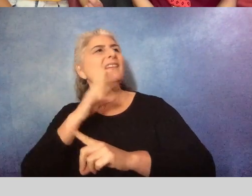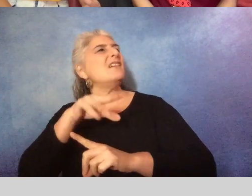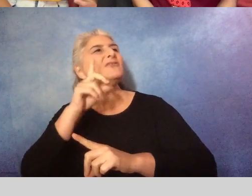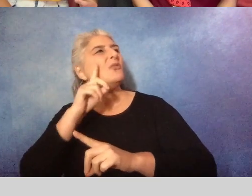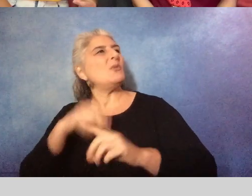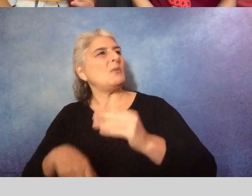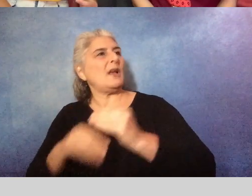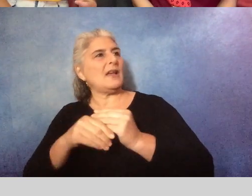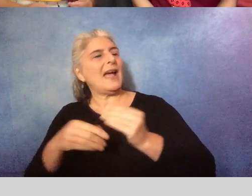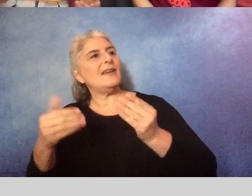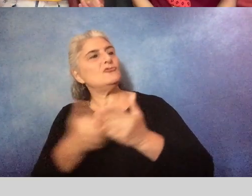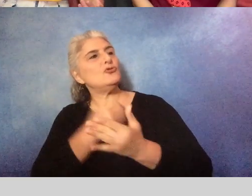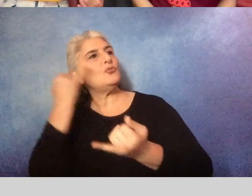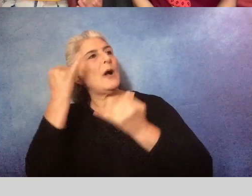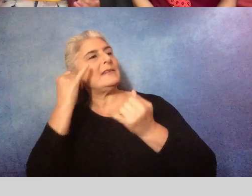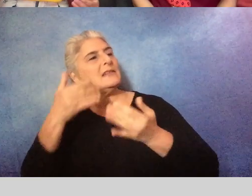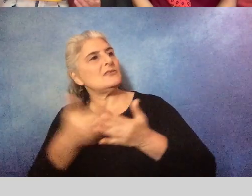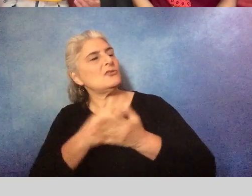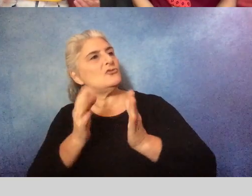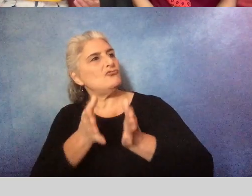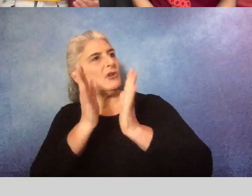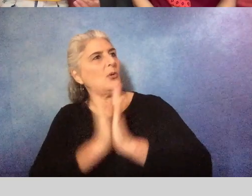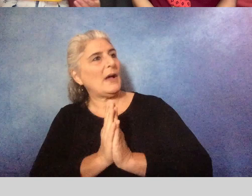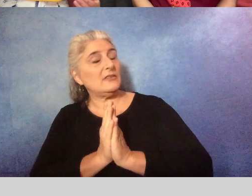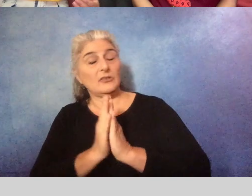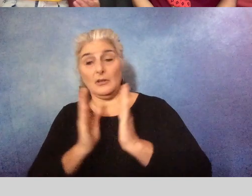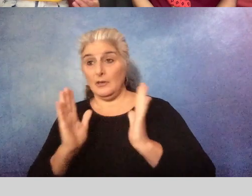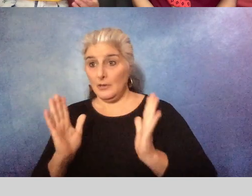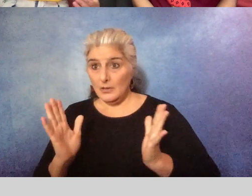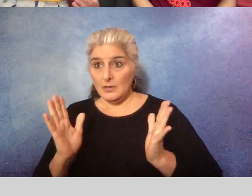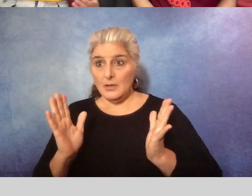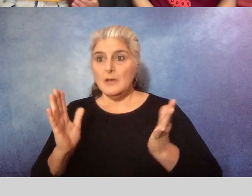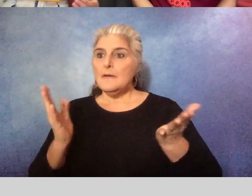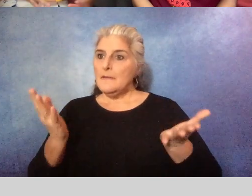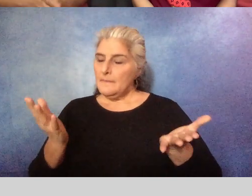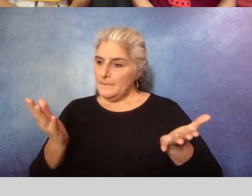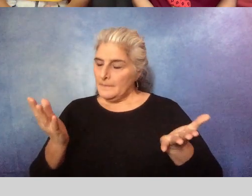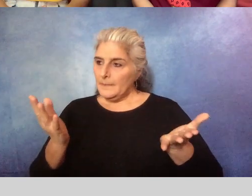So task routes would be eternally